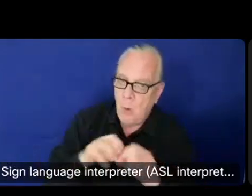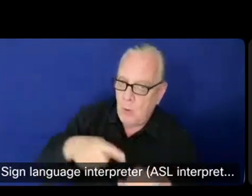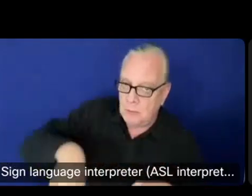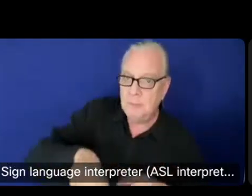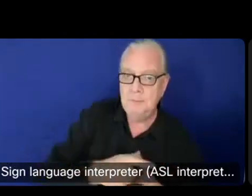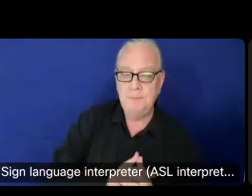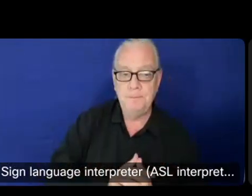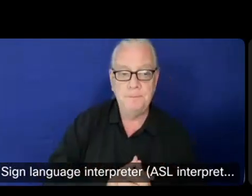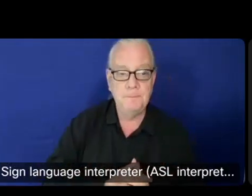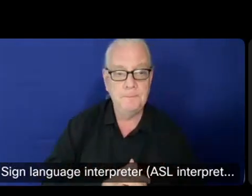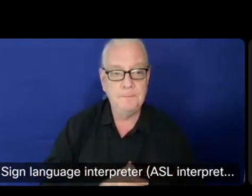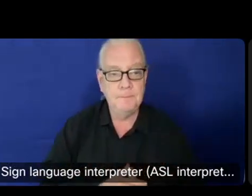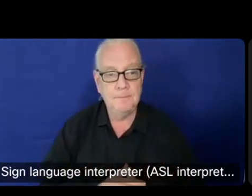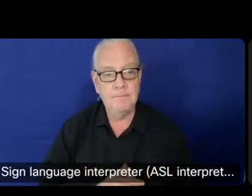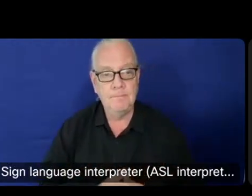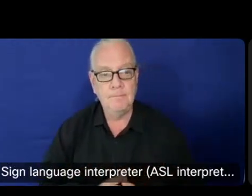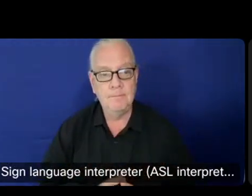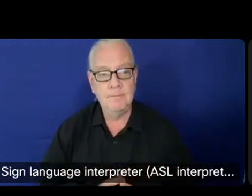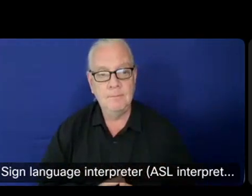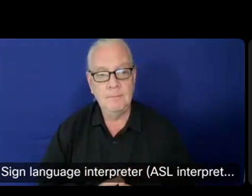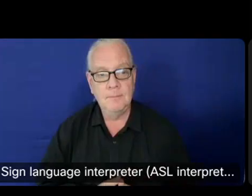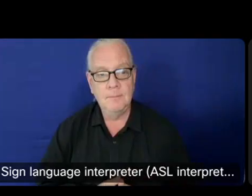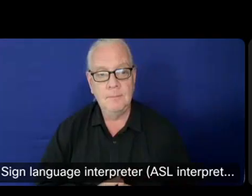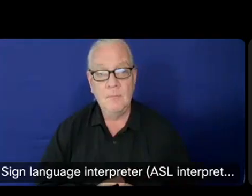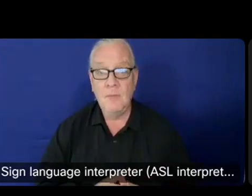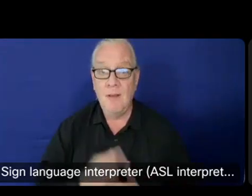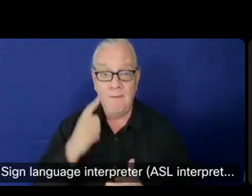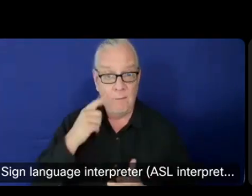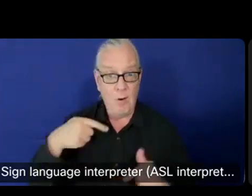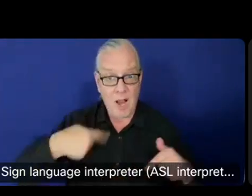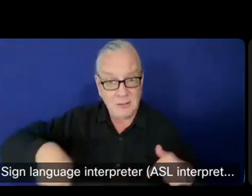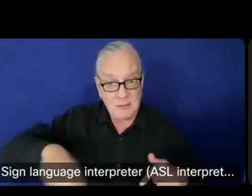cannot say enough about how much community matters when it comes